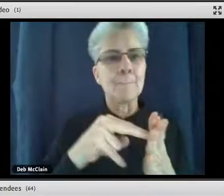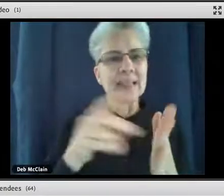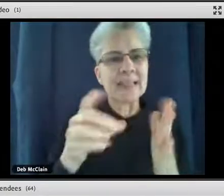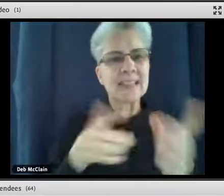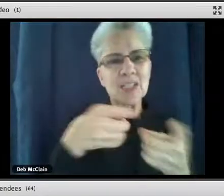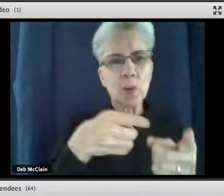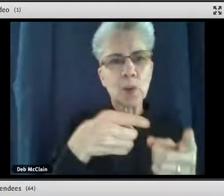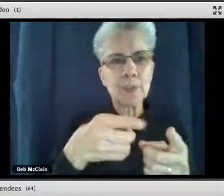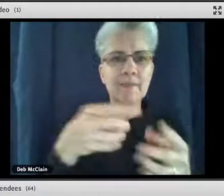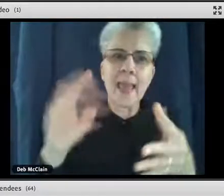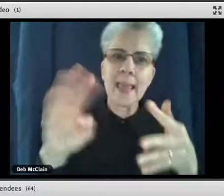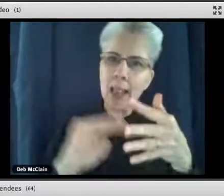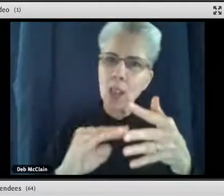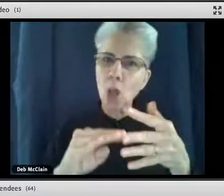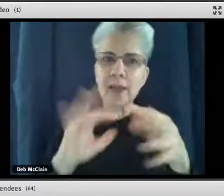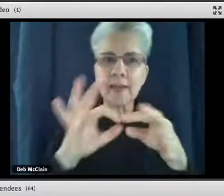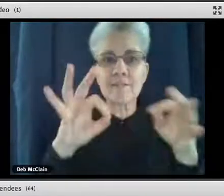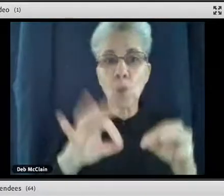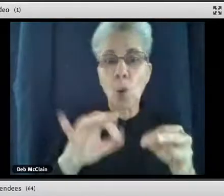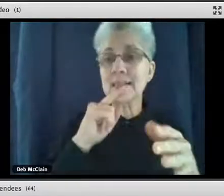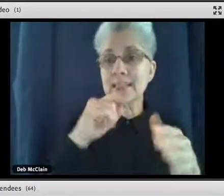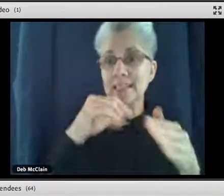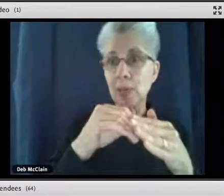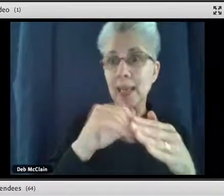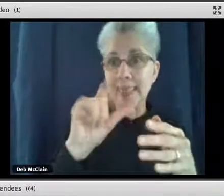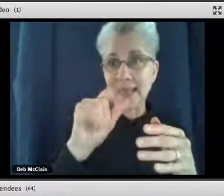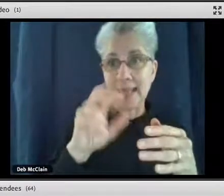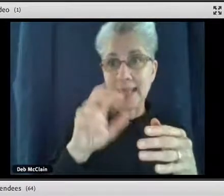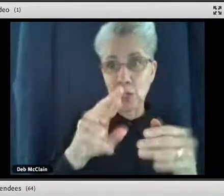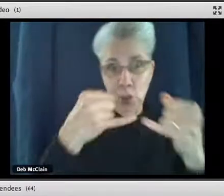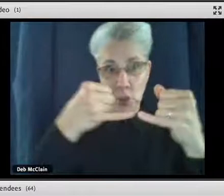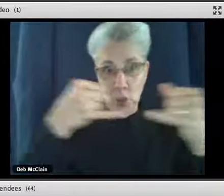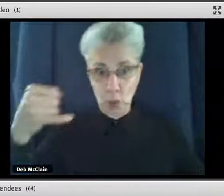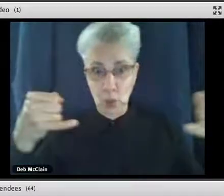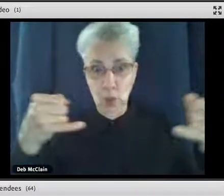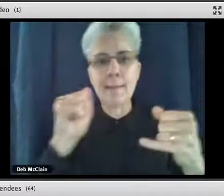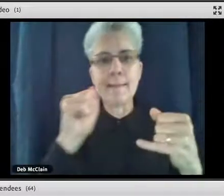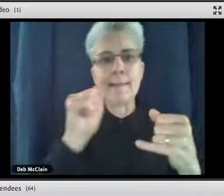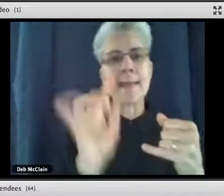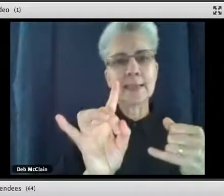which is for descriptive cataloging form. This is still within the leader